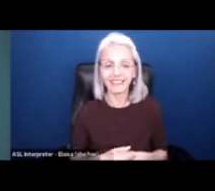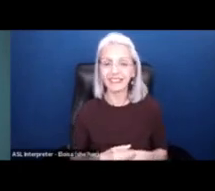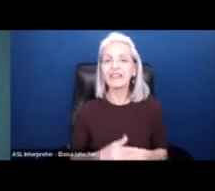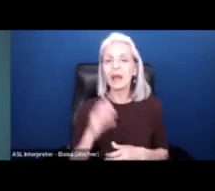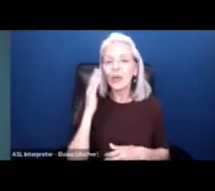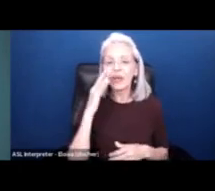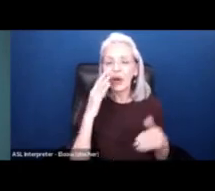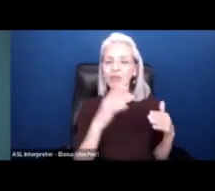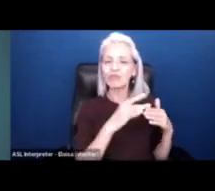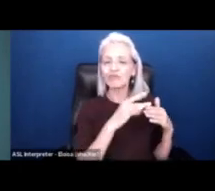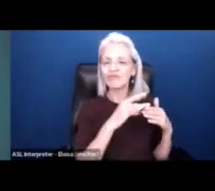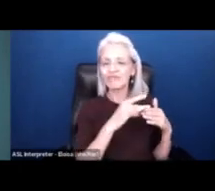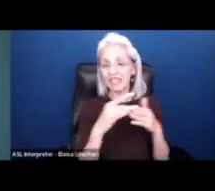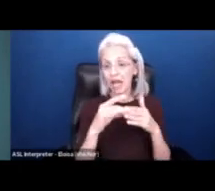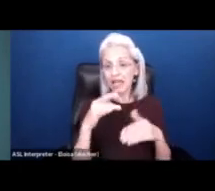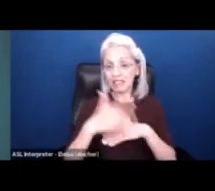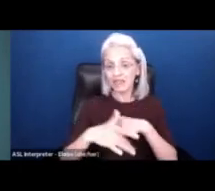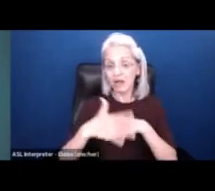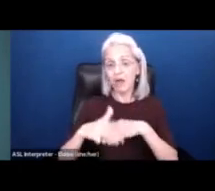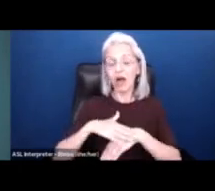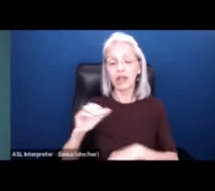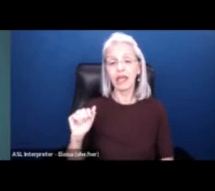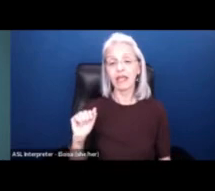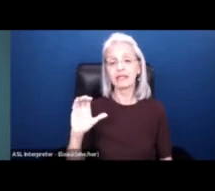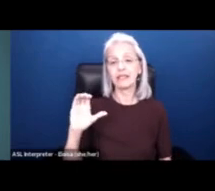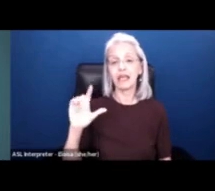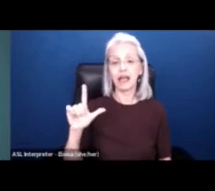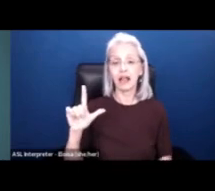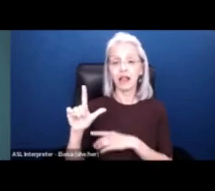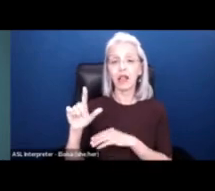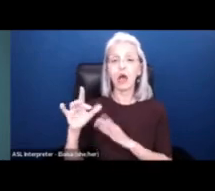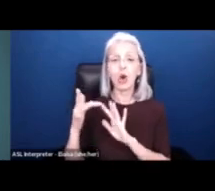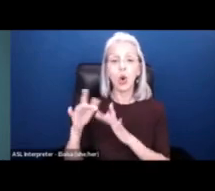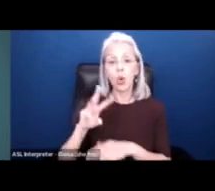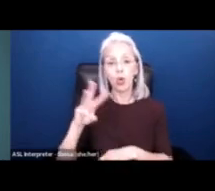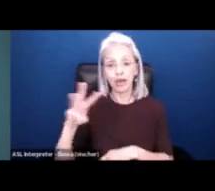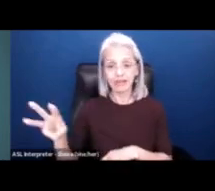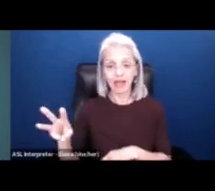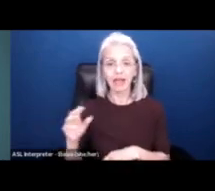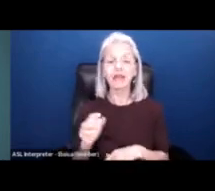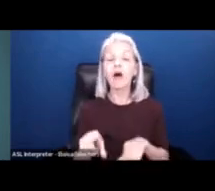on the ACL website. We will make the recording available on the ACL website. And we want to